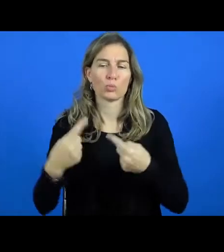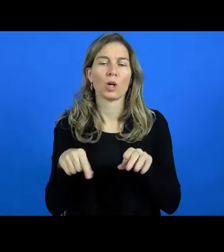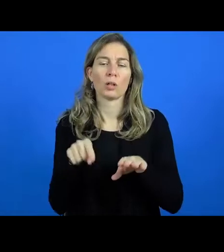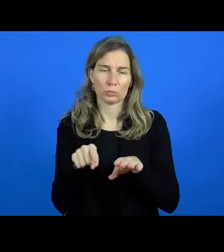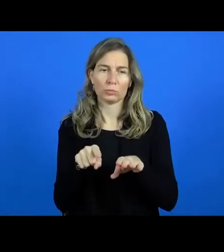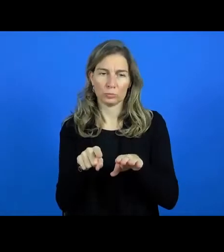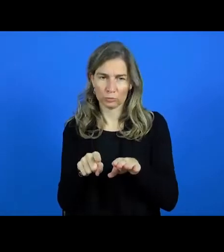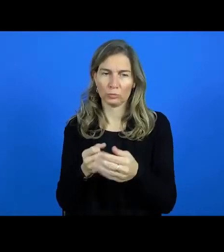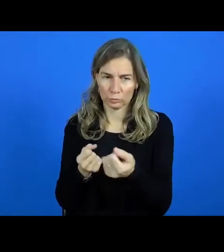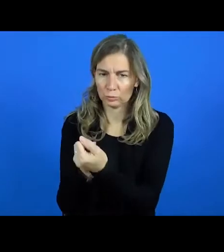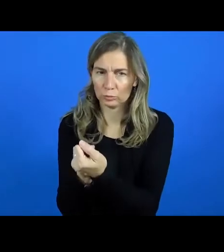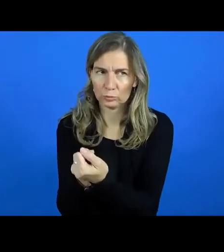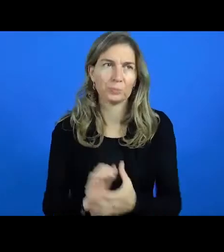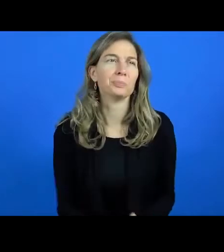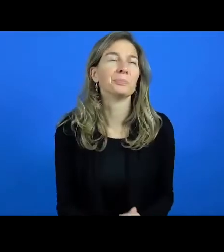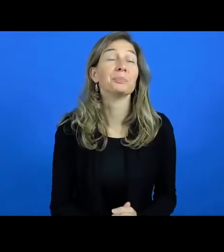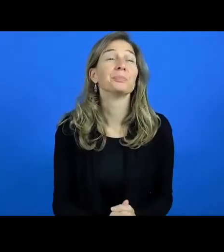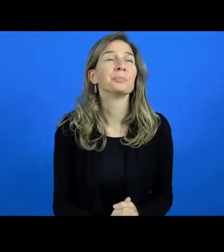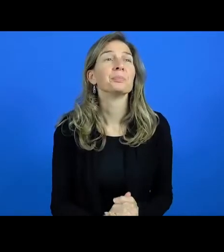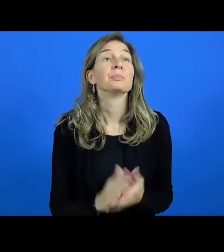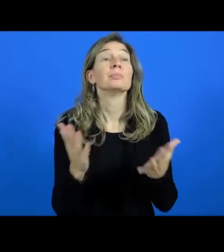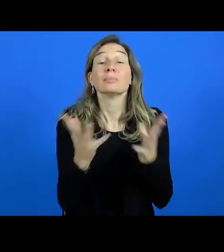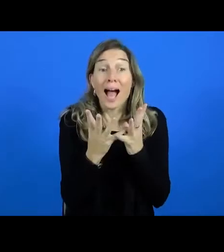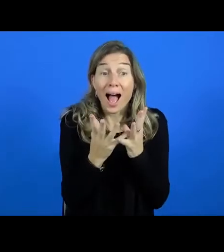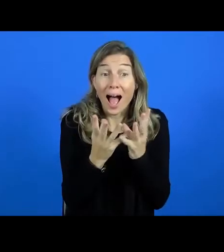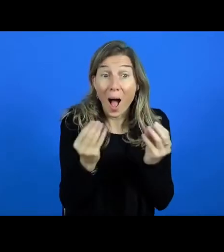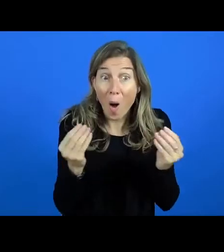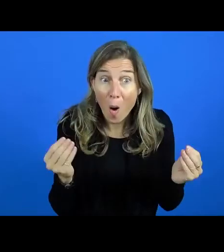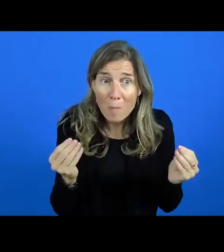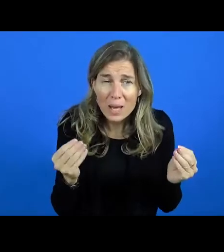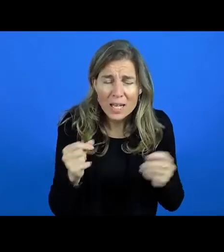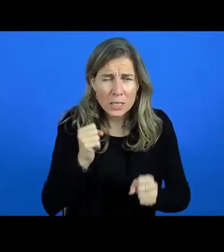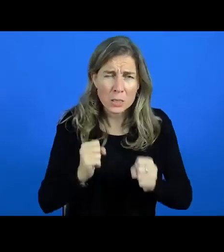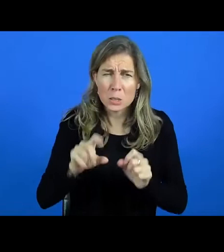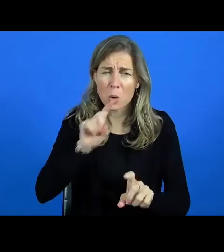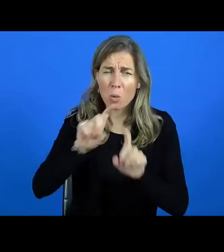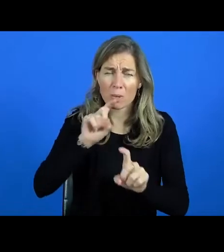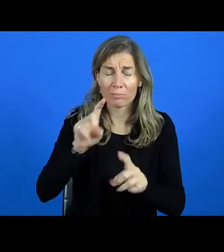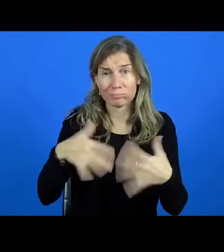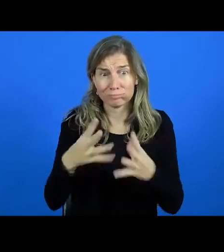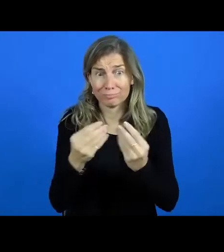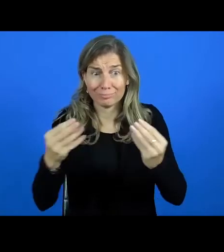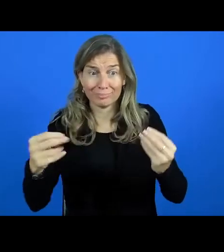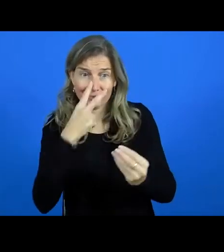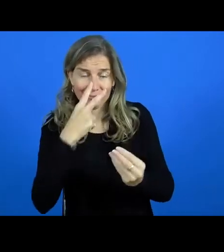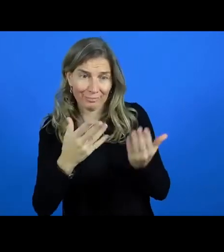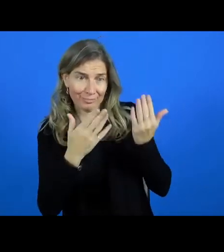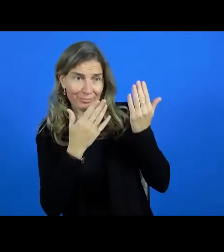So, how many complaints? I said, a lot. Well, you have a number, 2148 for last year.